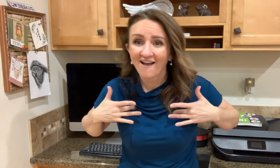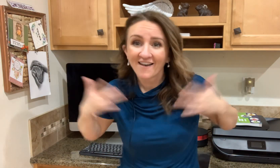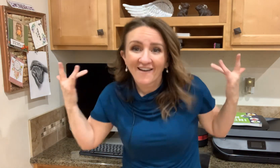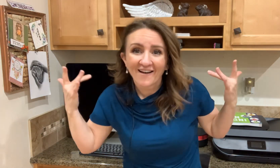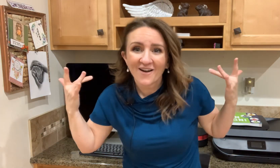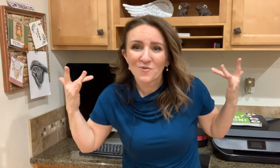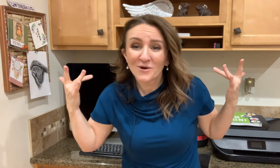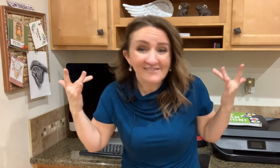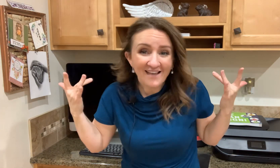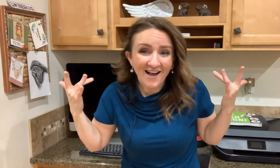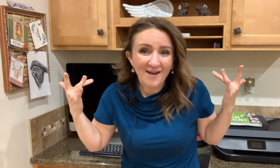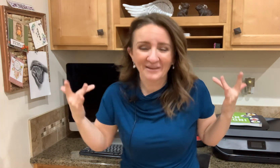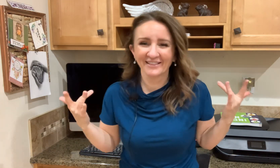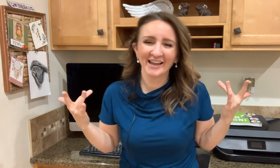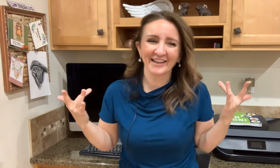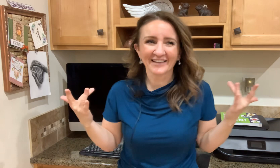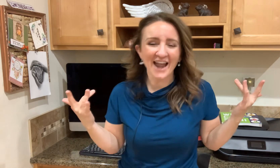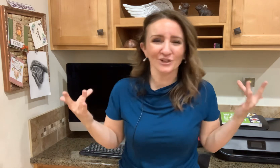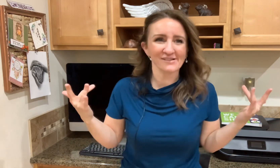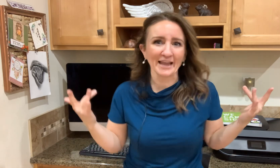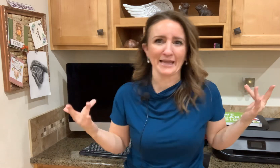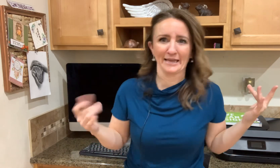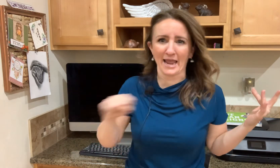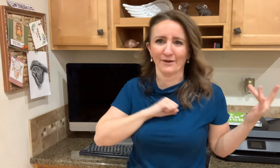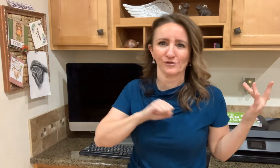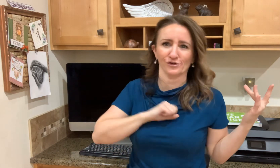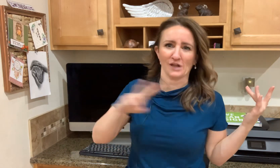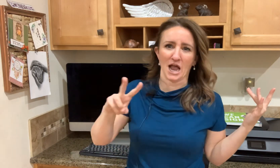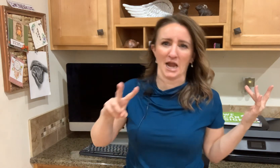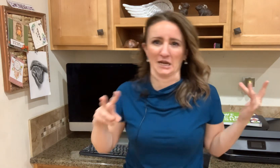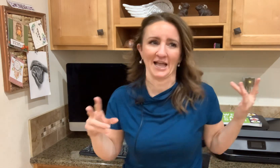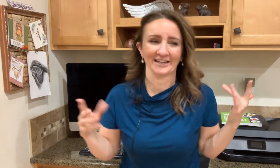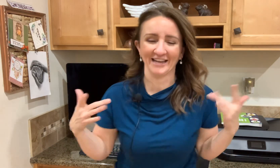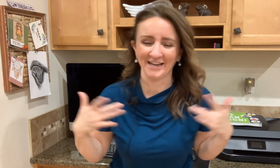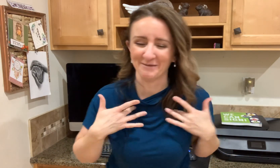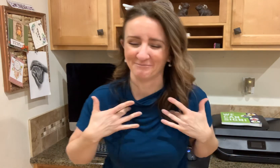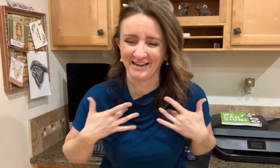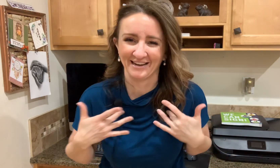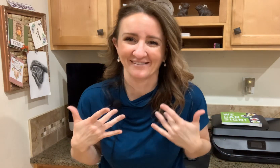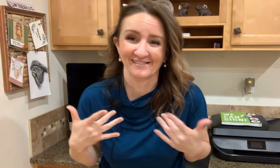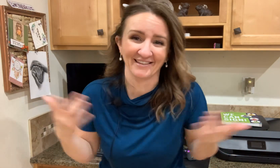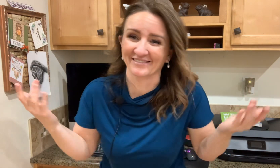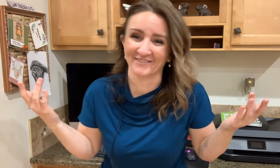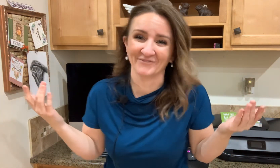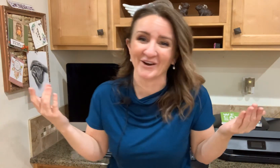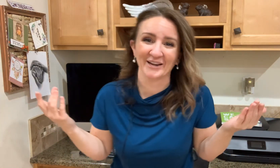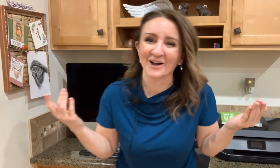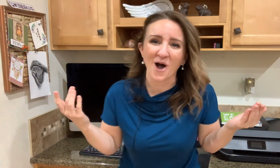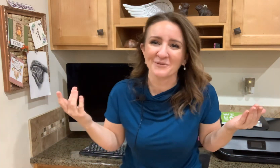"what's up", it kind of looks like a gangster sign! It's a very common